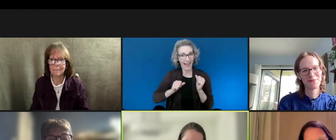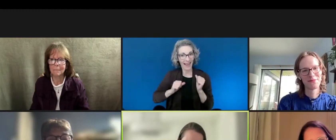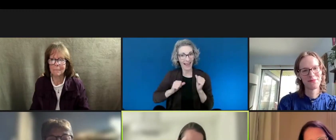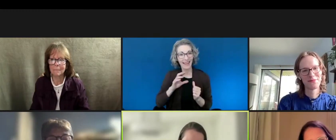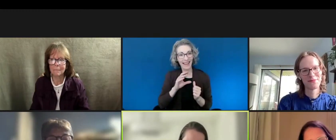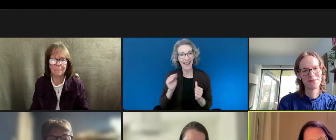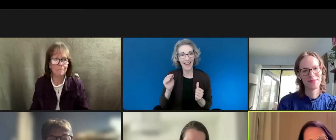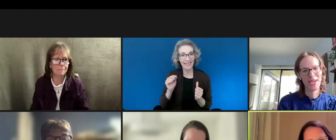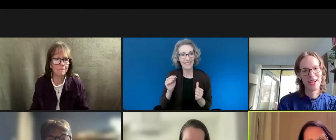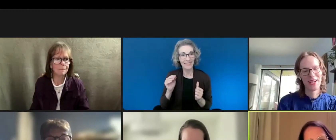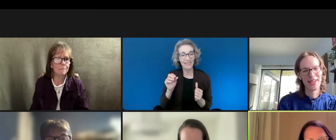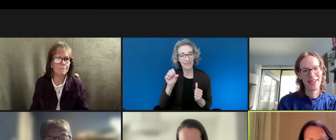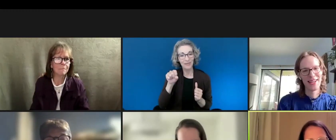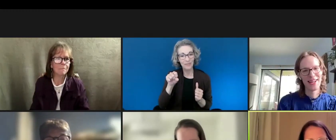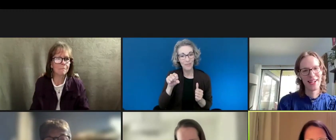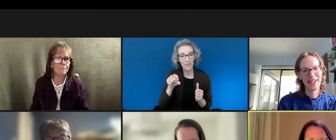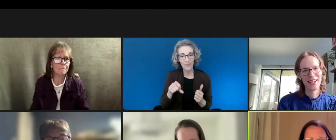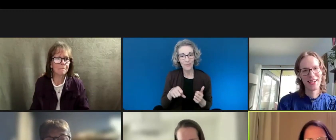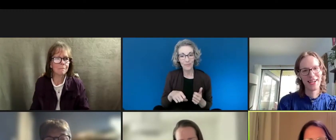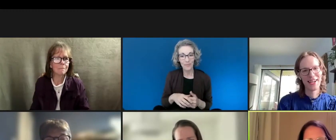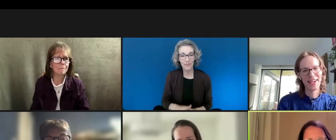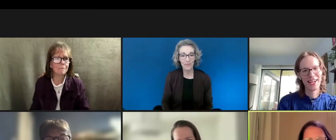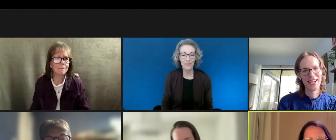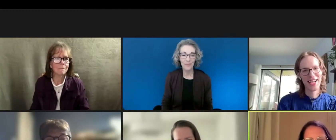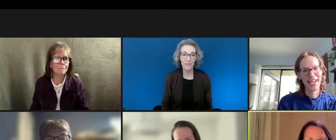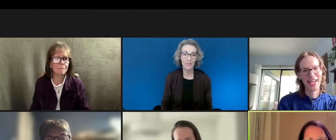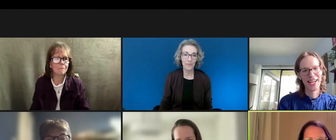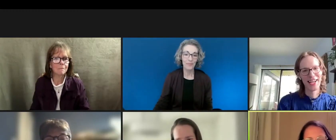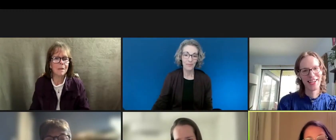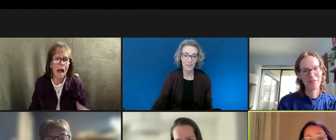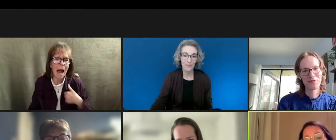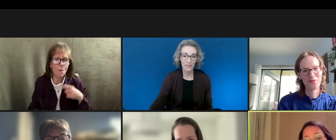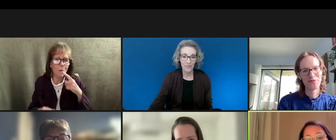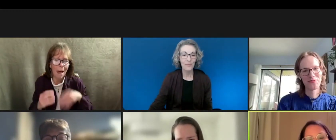Yeah, I'll add to that that I think from our research and